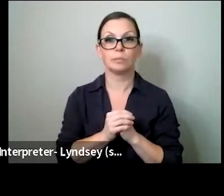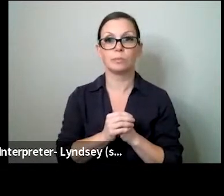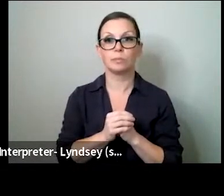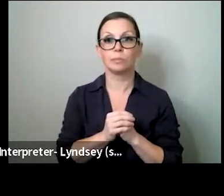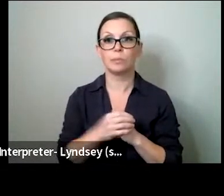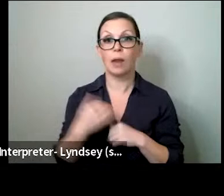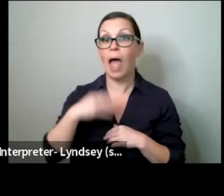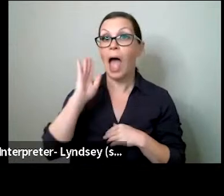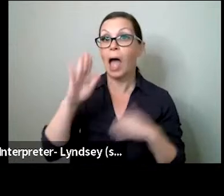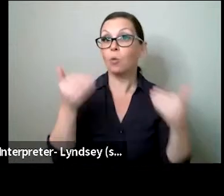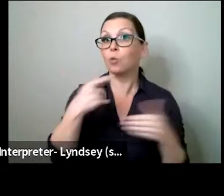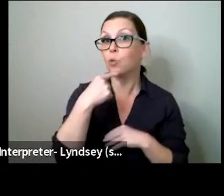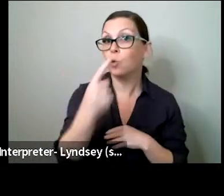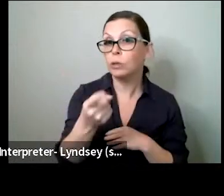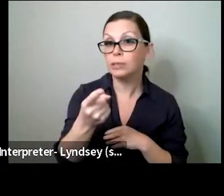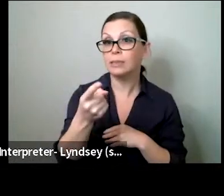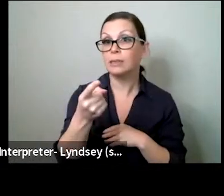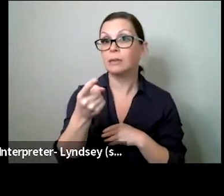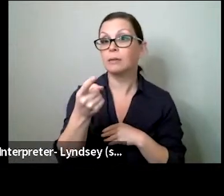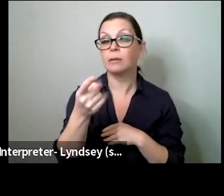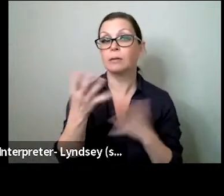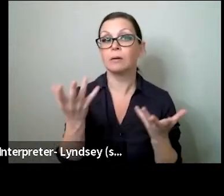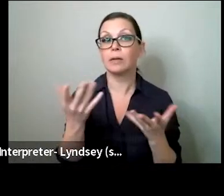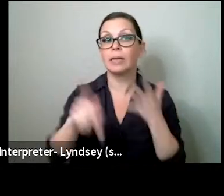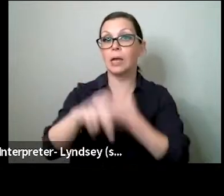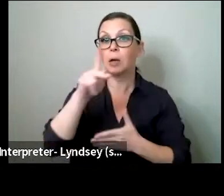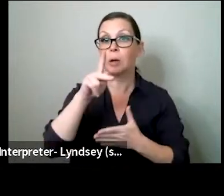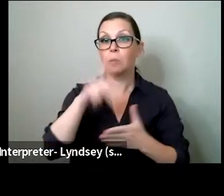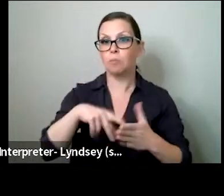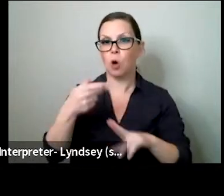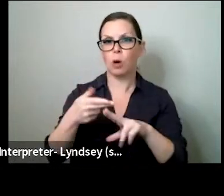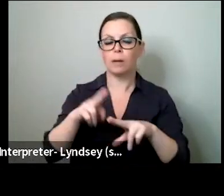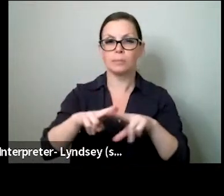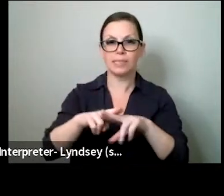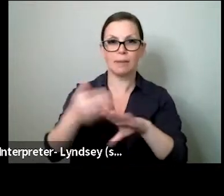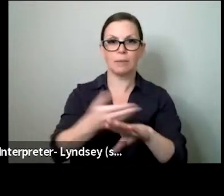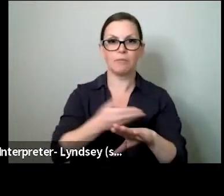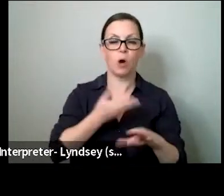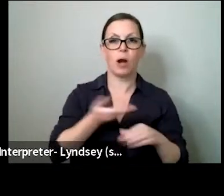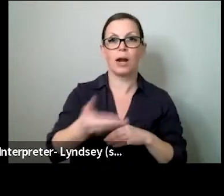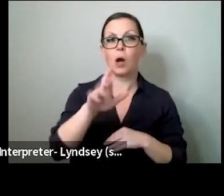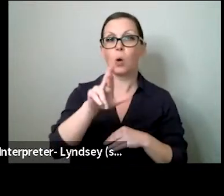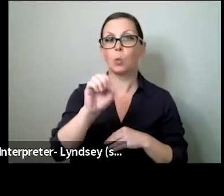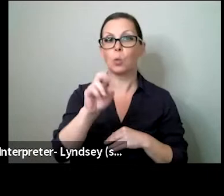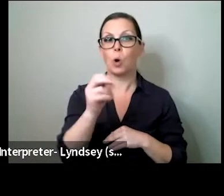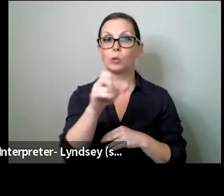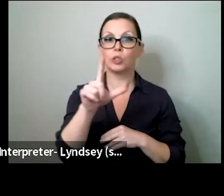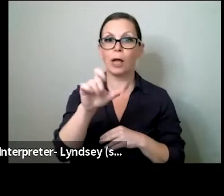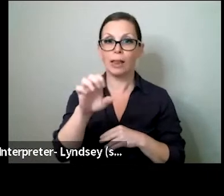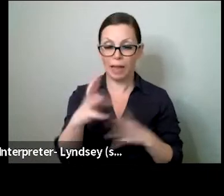We're at the program slide. Before I introduce Rochelle, I wanna say that the foundation